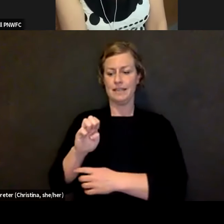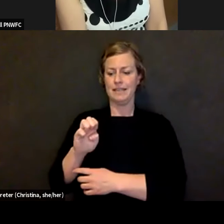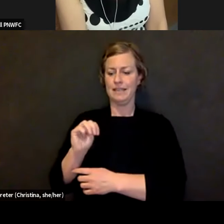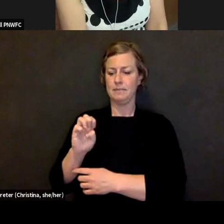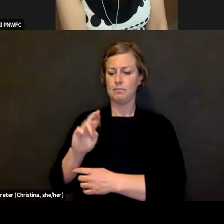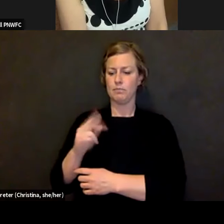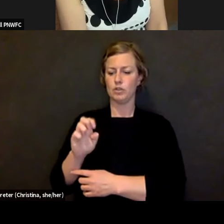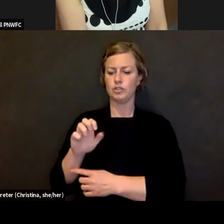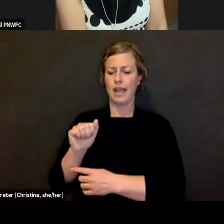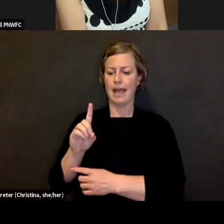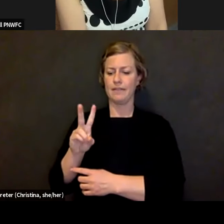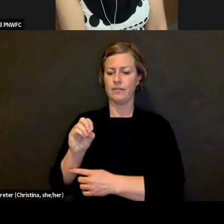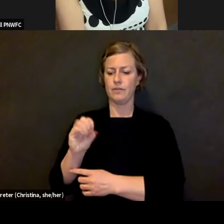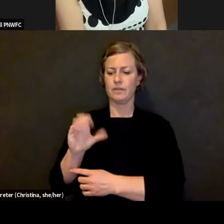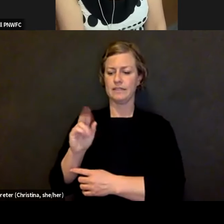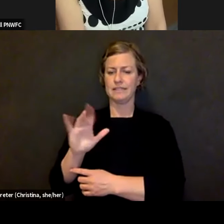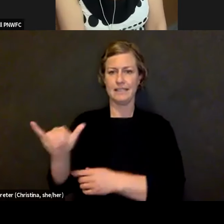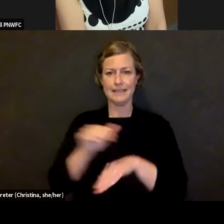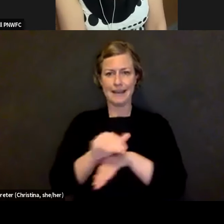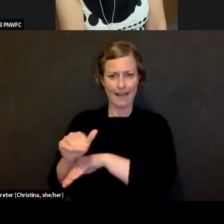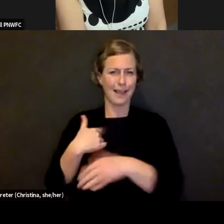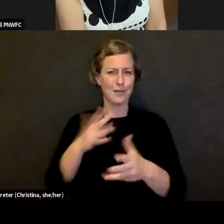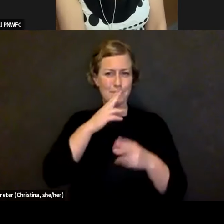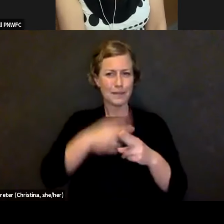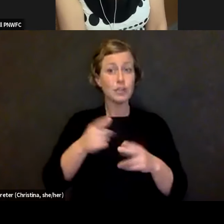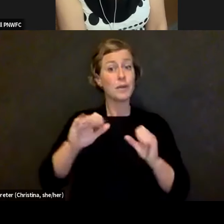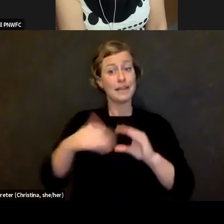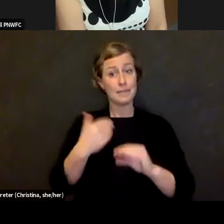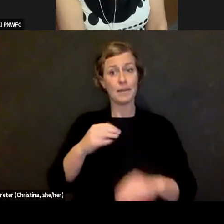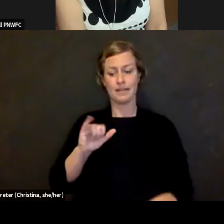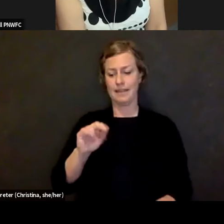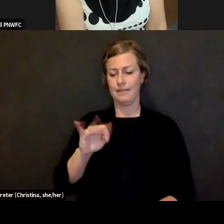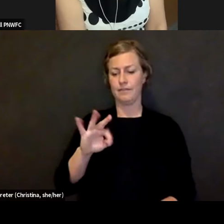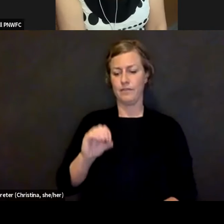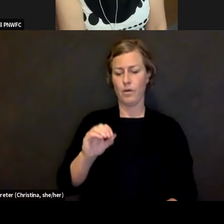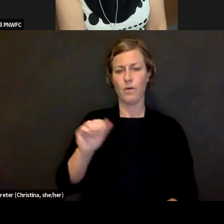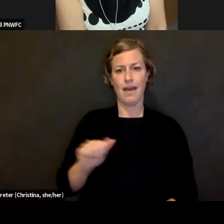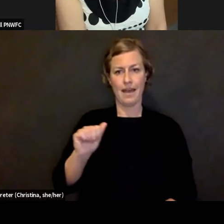connect with your work and help advance what you're advancing? >> Definitely. We